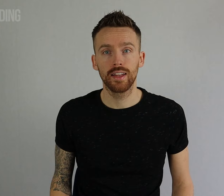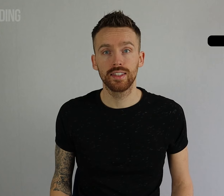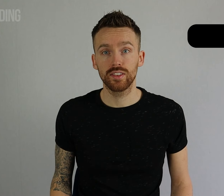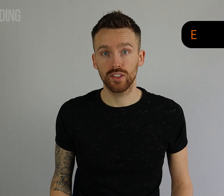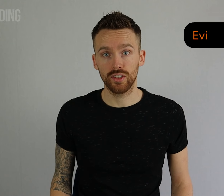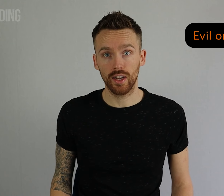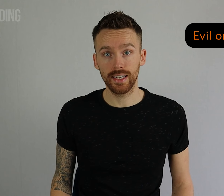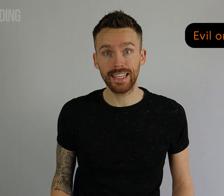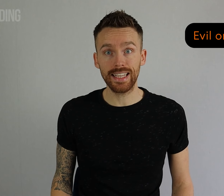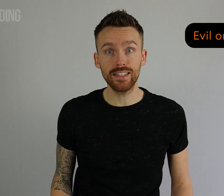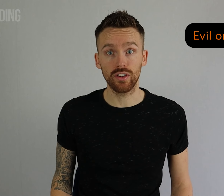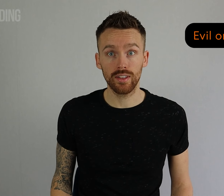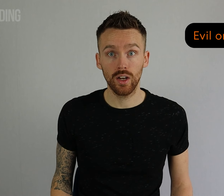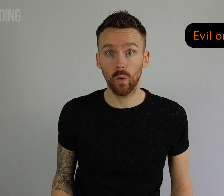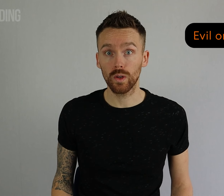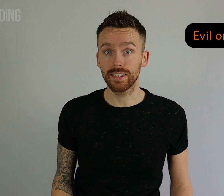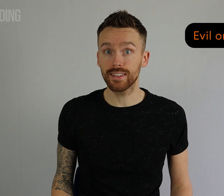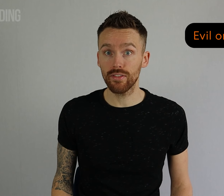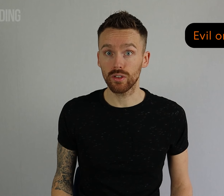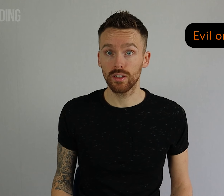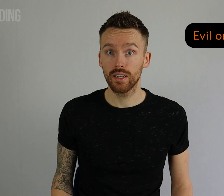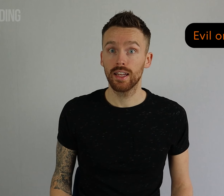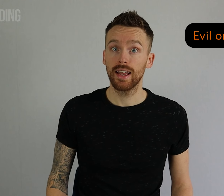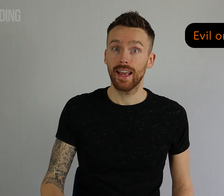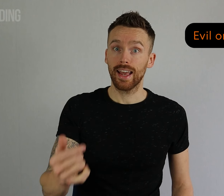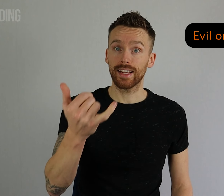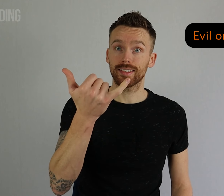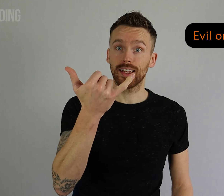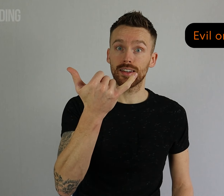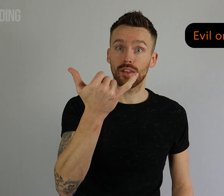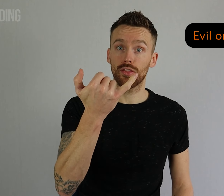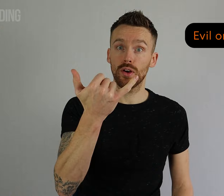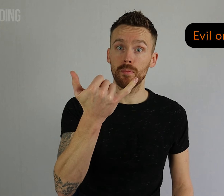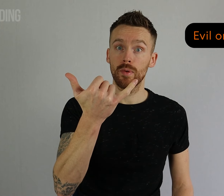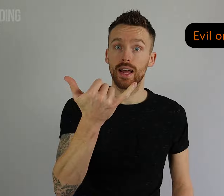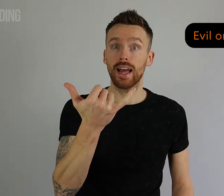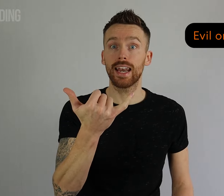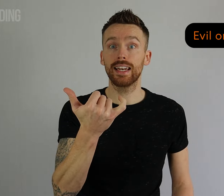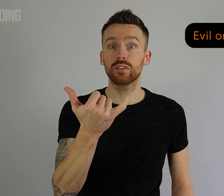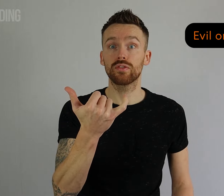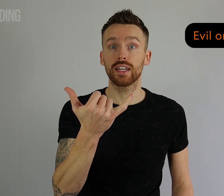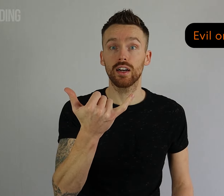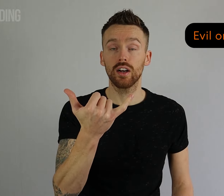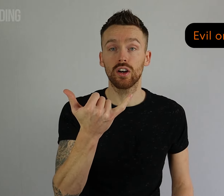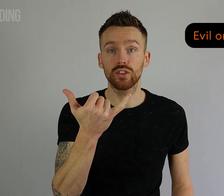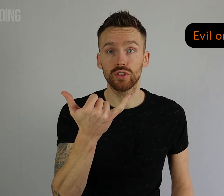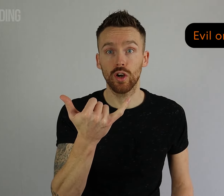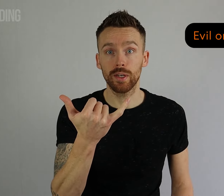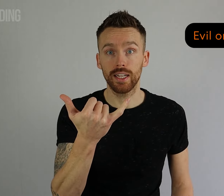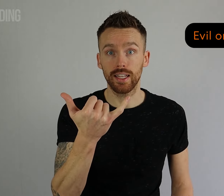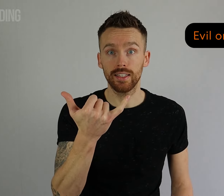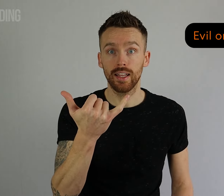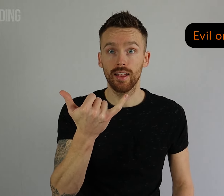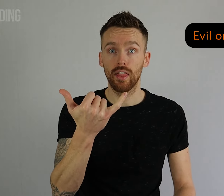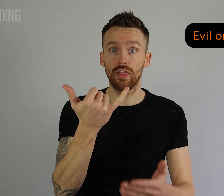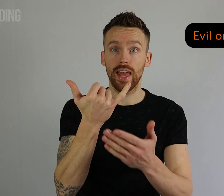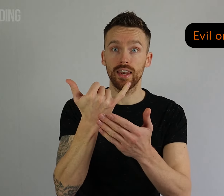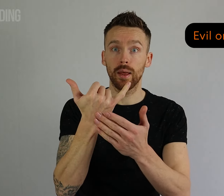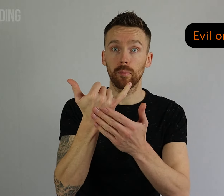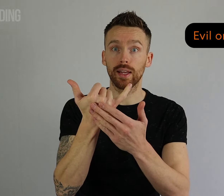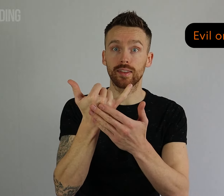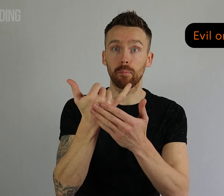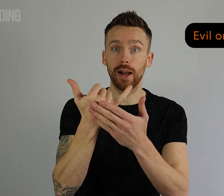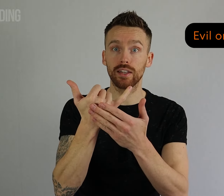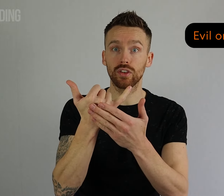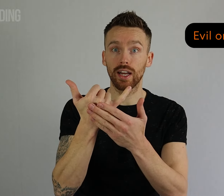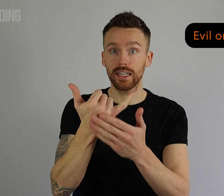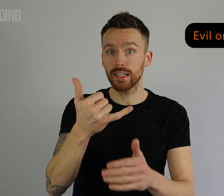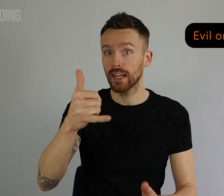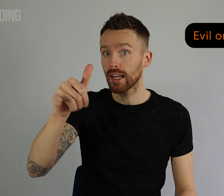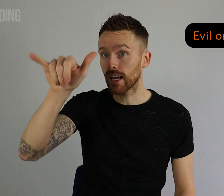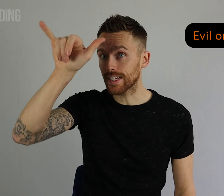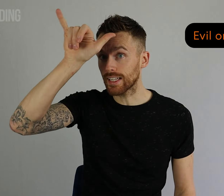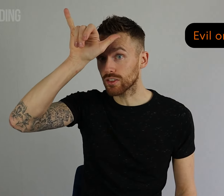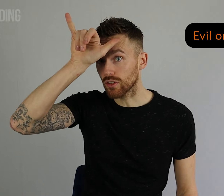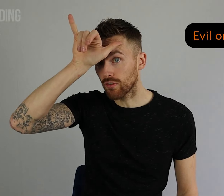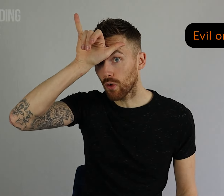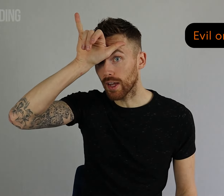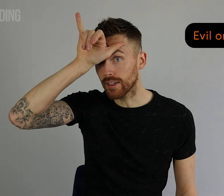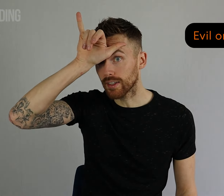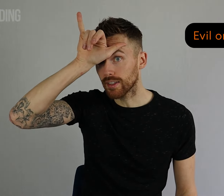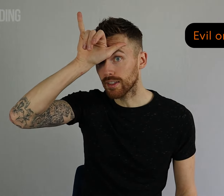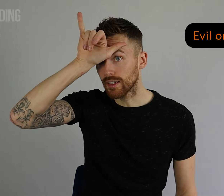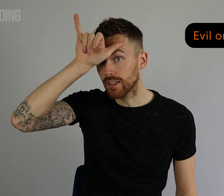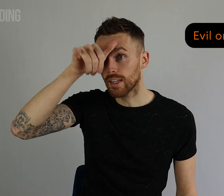To sign evil or devil. Extend the thumb and little finger on your dominant, then place the back of your hand against your forehead.